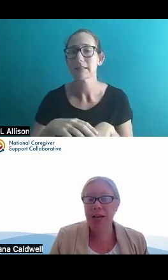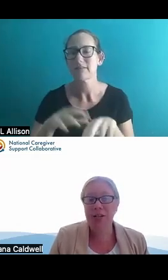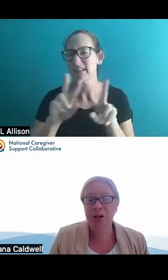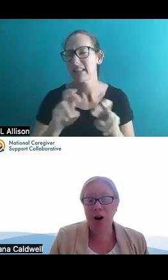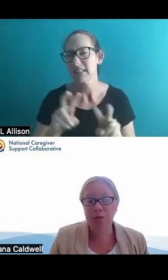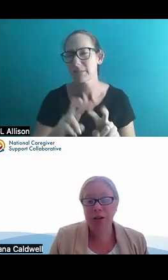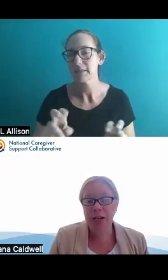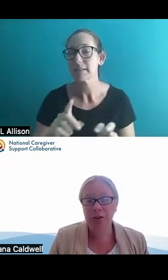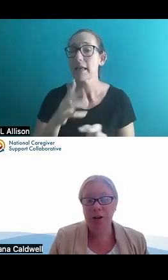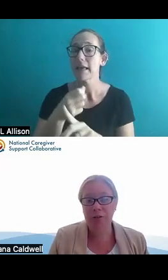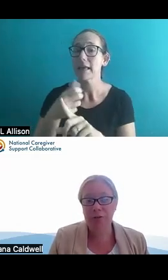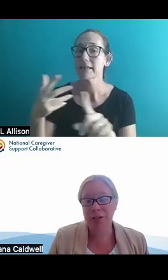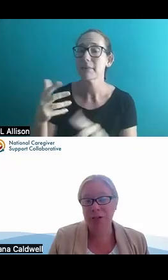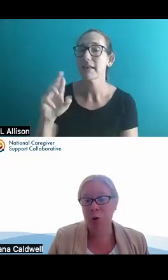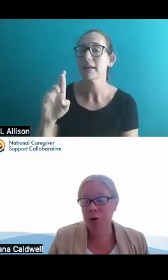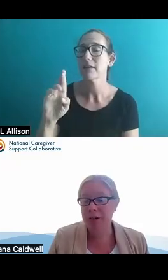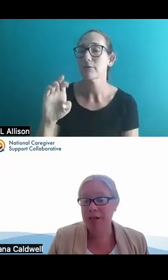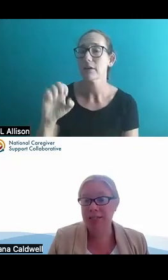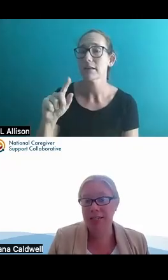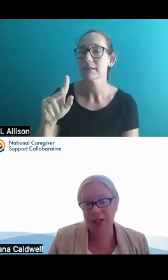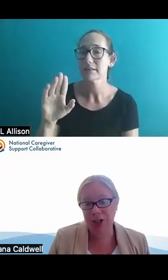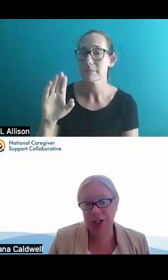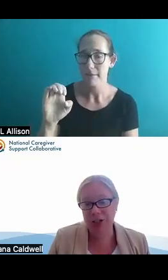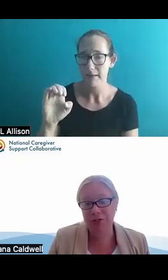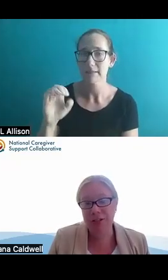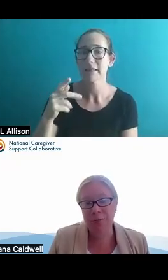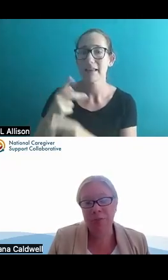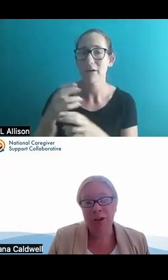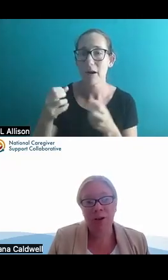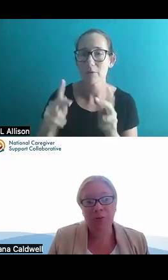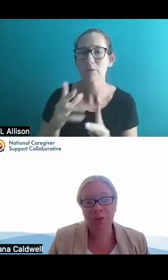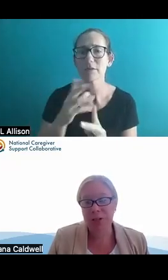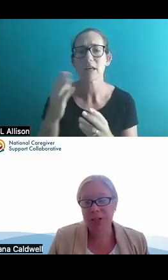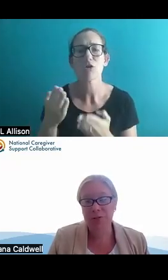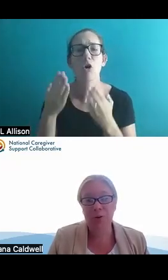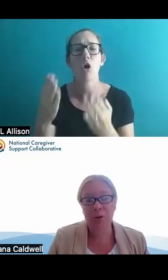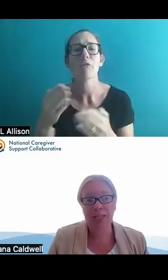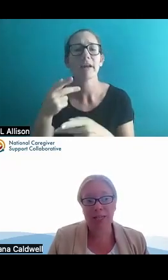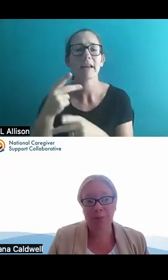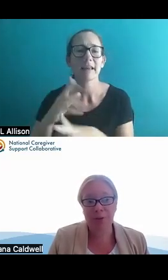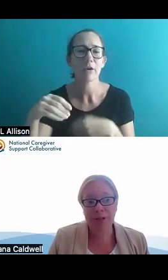and offering caregiver-friendly workplace initiatives. Those are just a few examples,